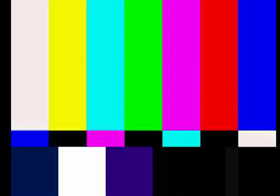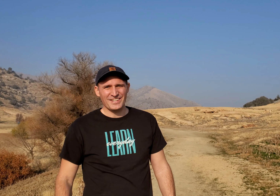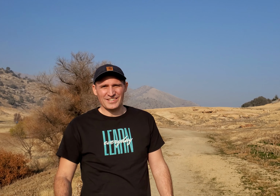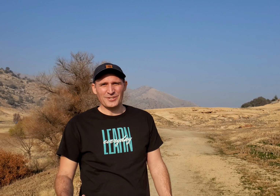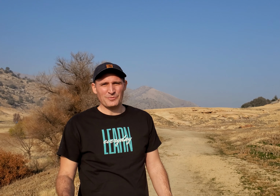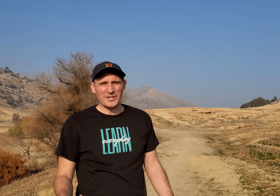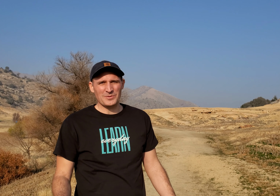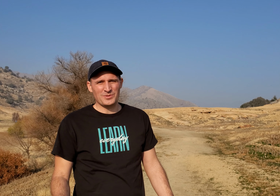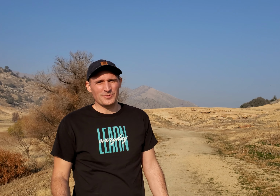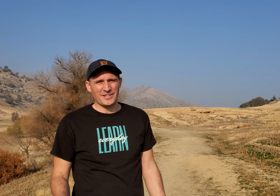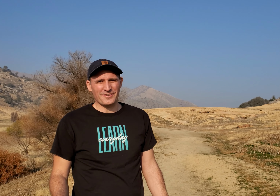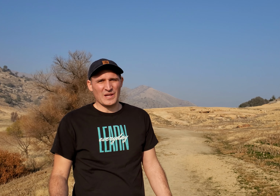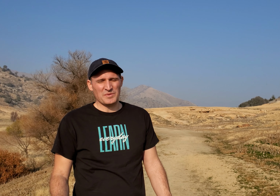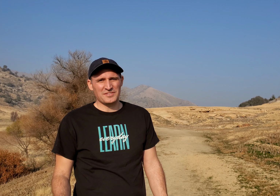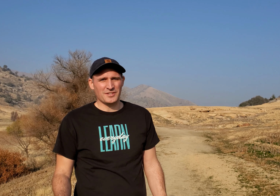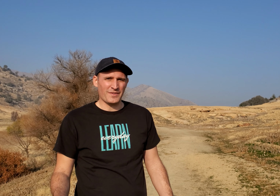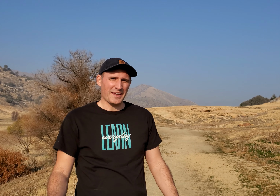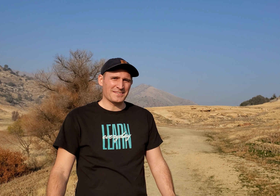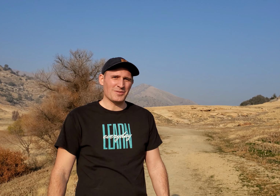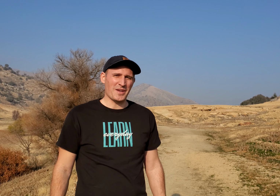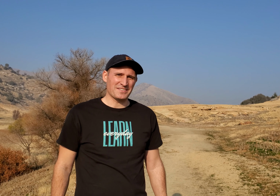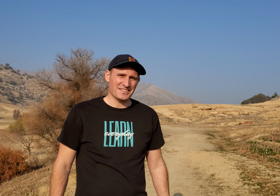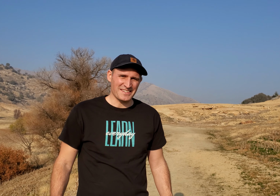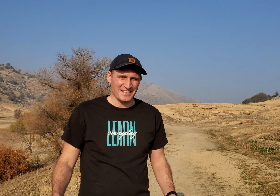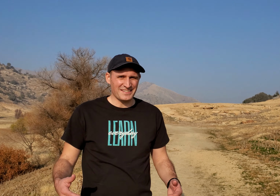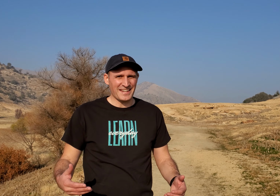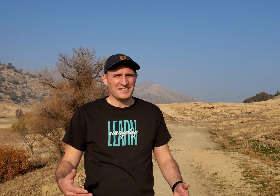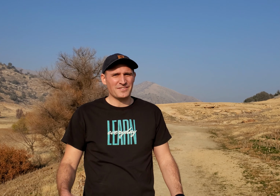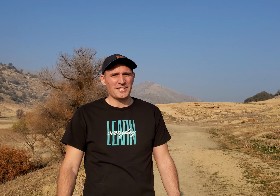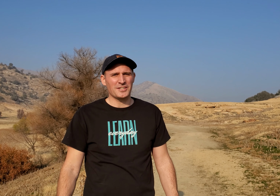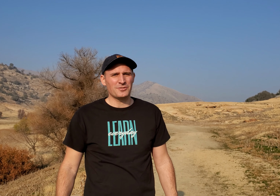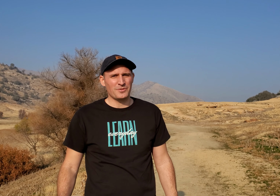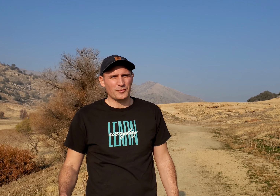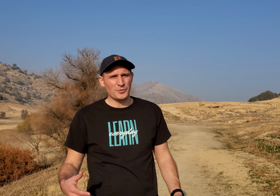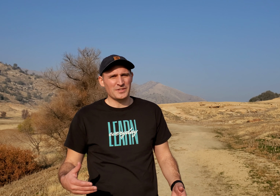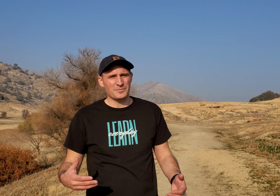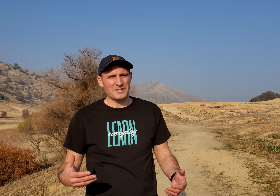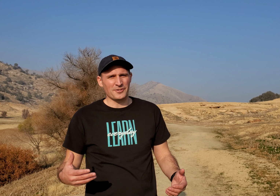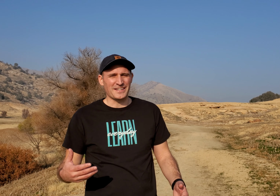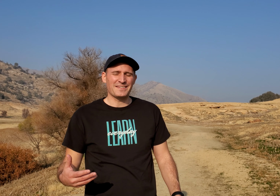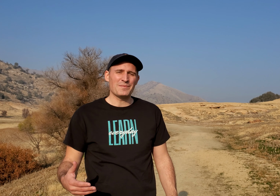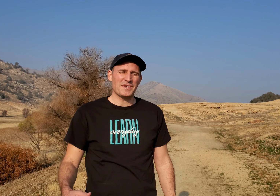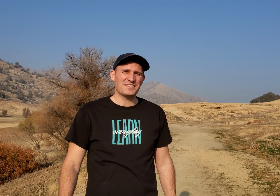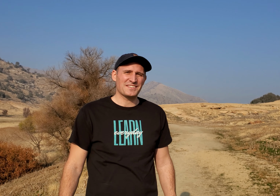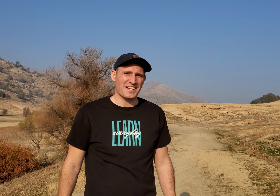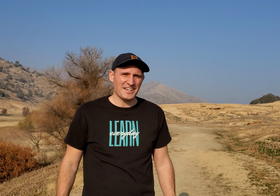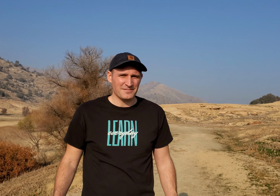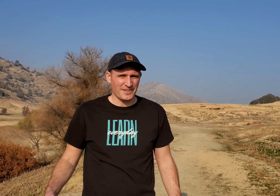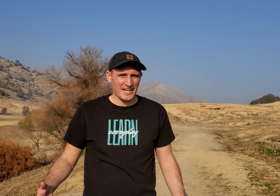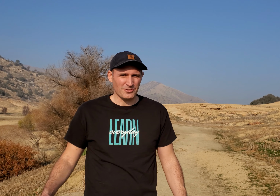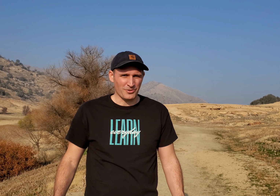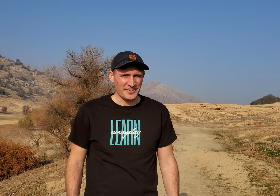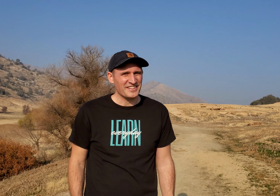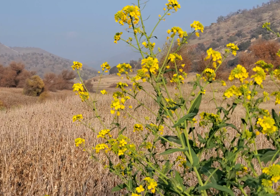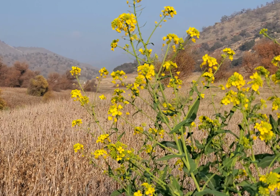Hello and welcome to another episode of ASLBasics and in today's video we're going to be learning 10 basic signs for the outdoors.